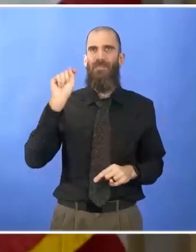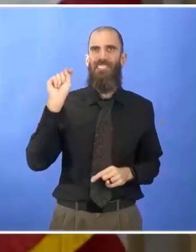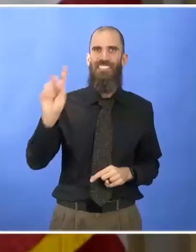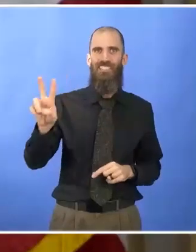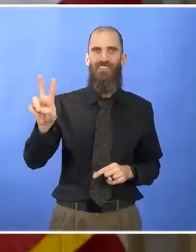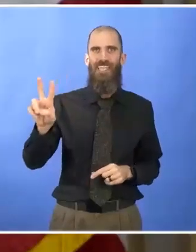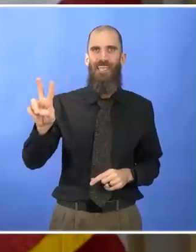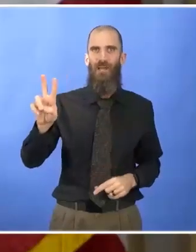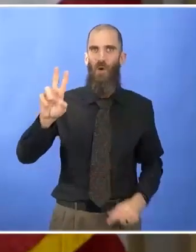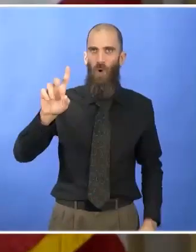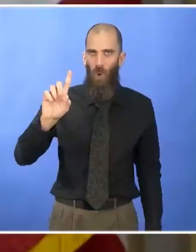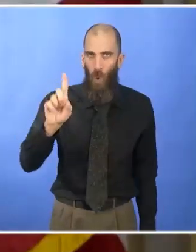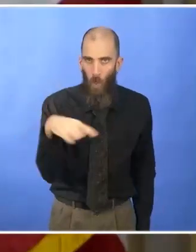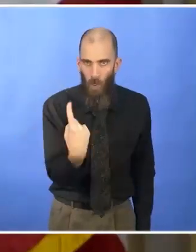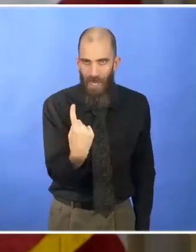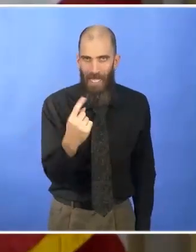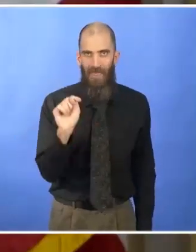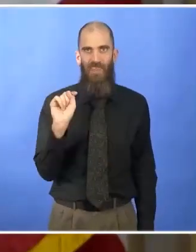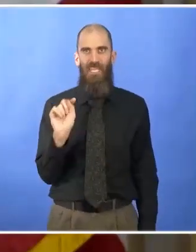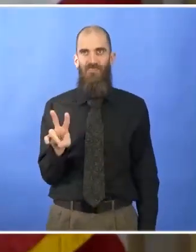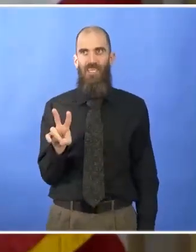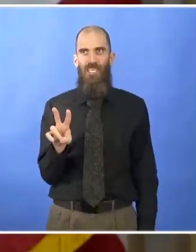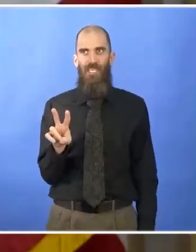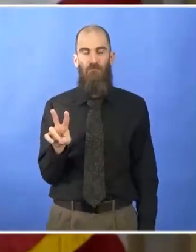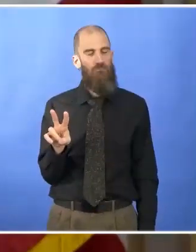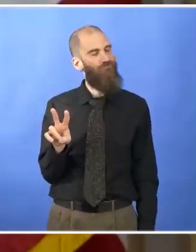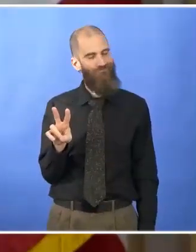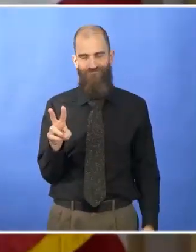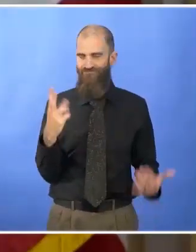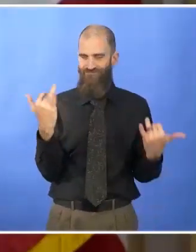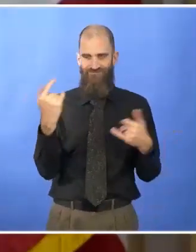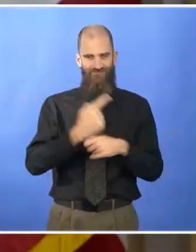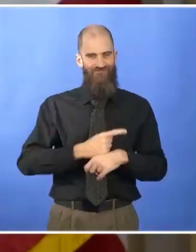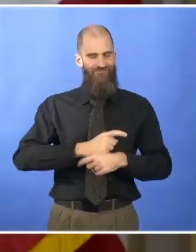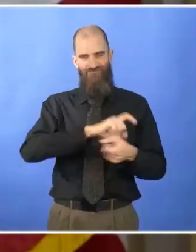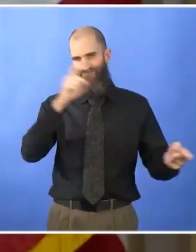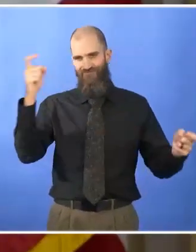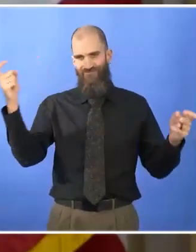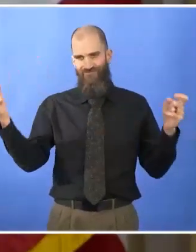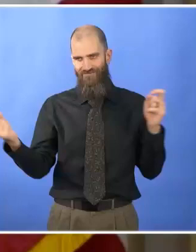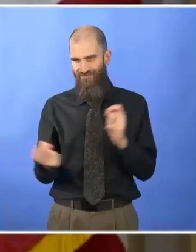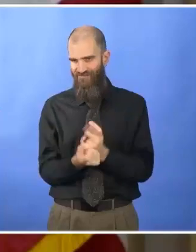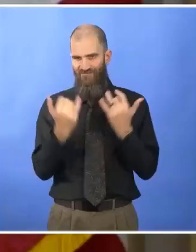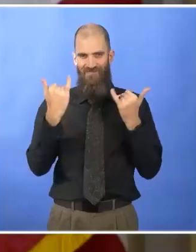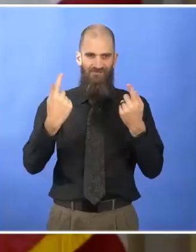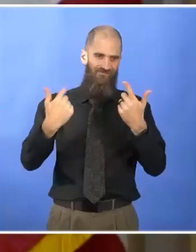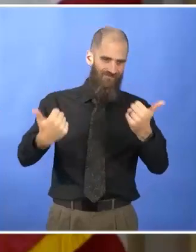WE NOW WATCH WHAT WE WANT WHENEVER WE WANT IT ON WHATEVER SCREEN IS HANDY. THAT'S AN EXTRAORDINARY